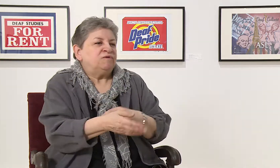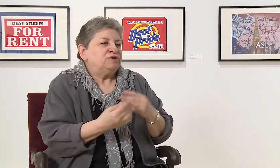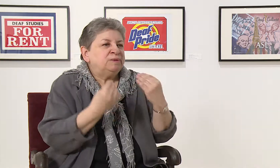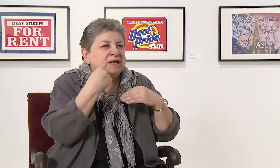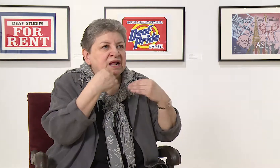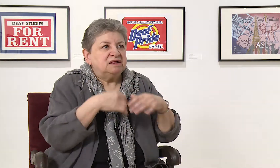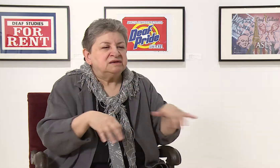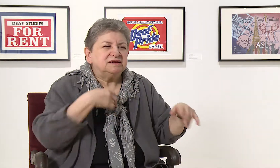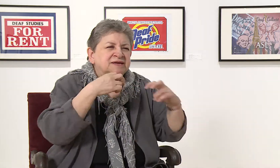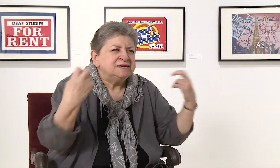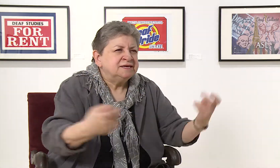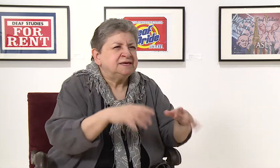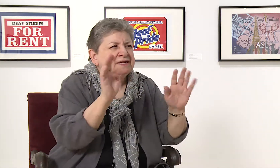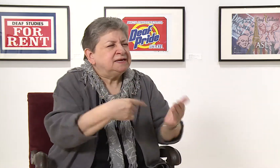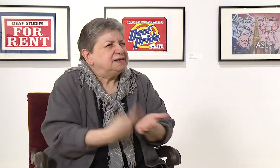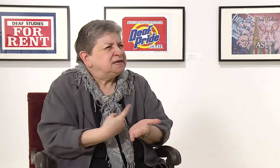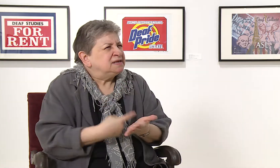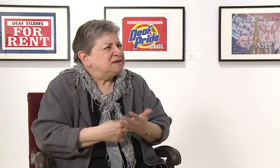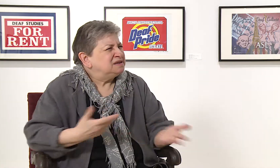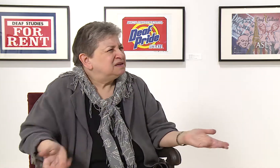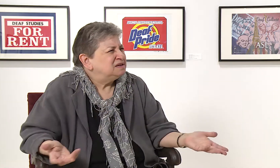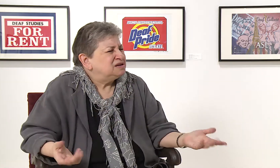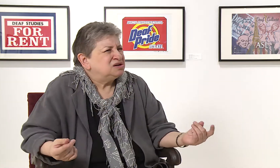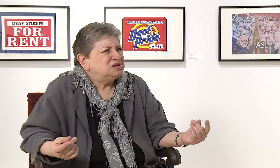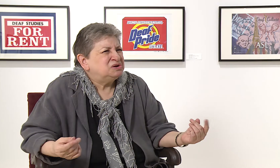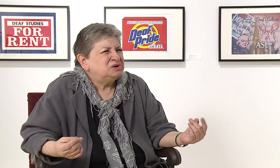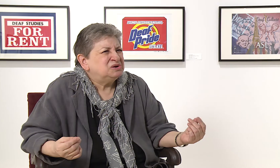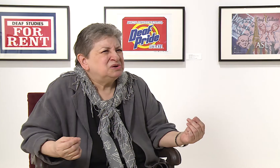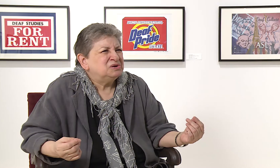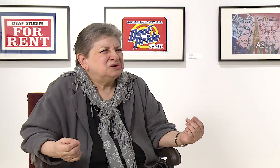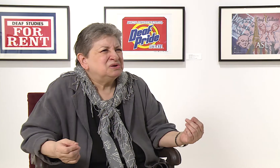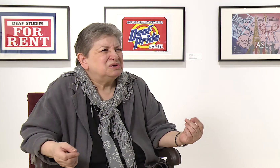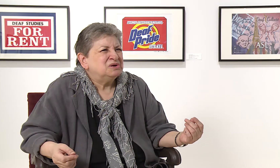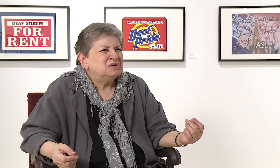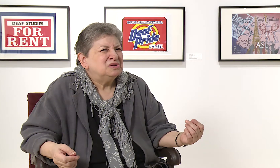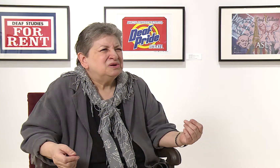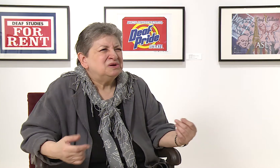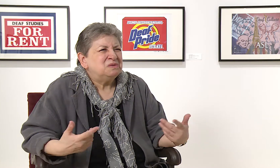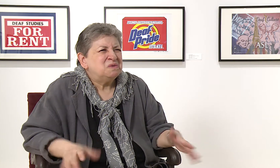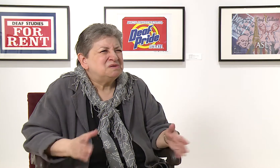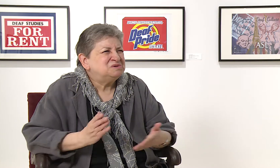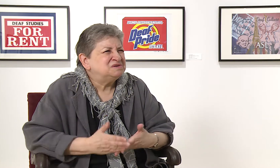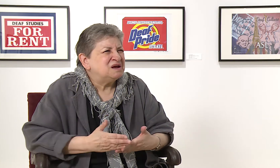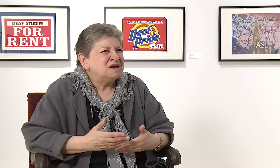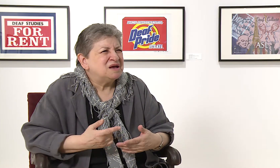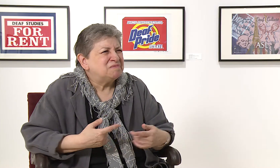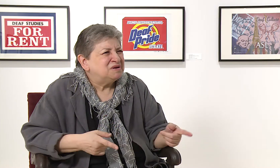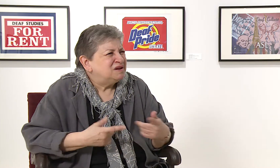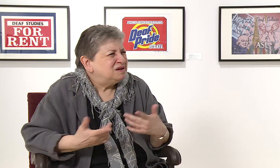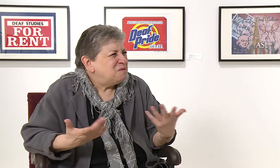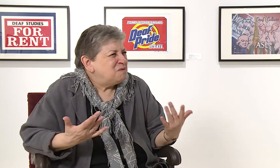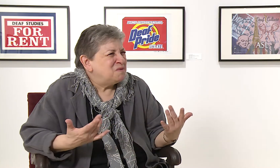but we all had a growing sense of unease with this. And often over meals, we would sit and talk about